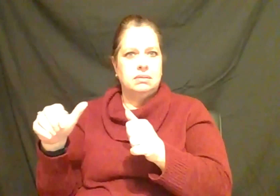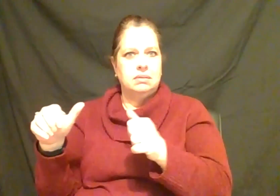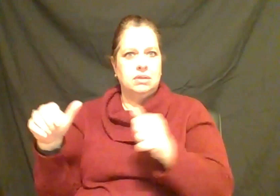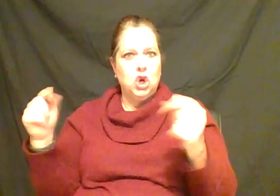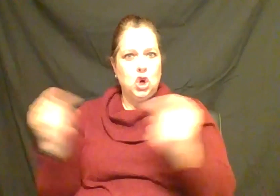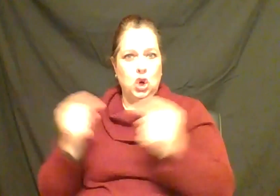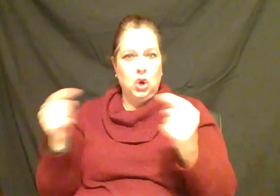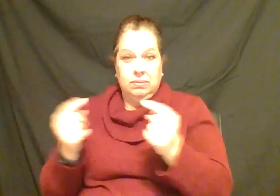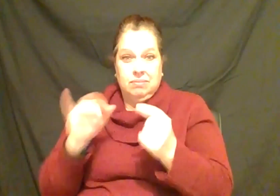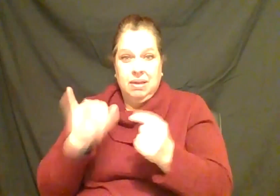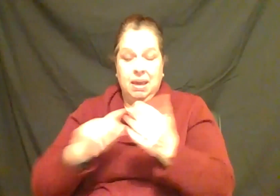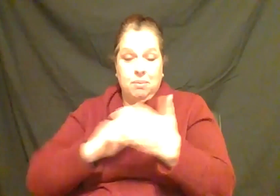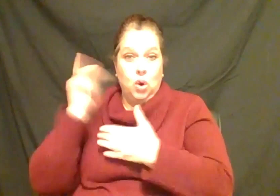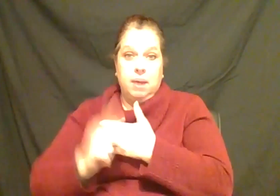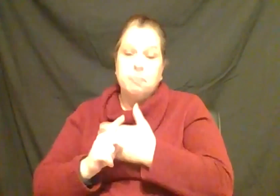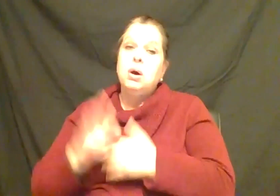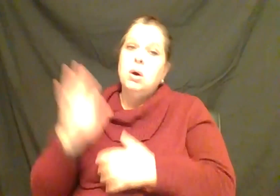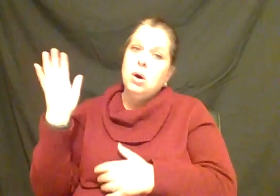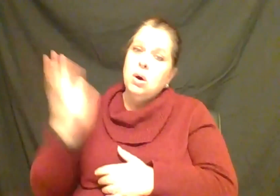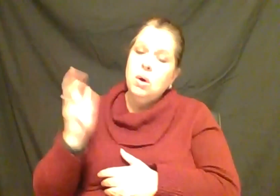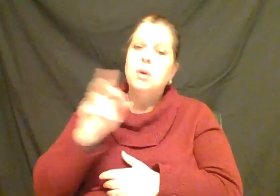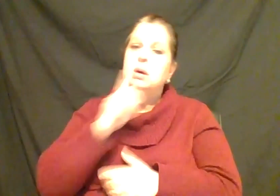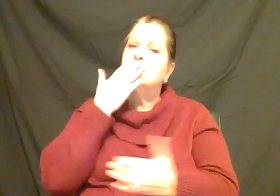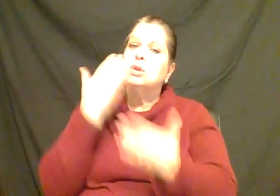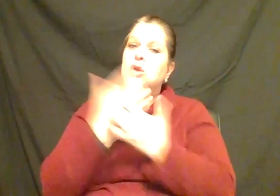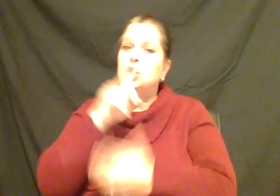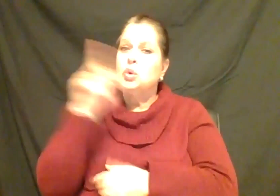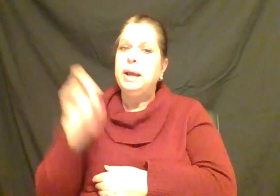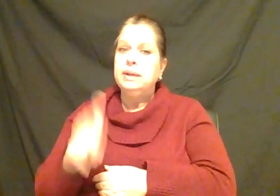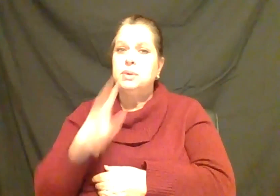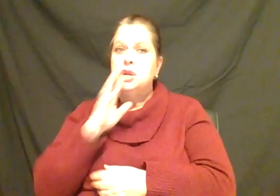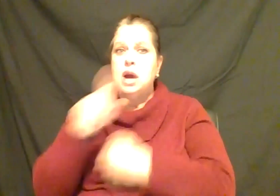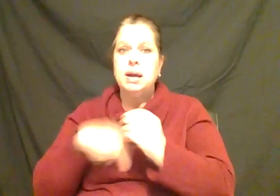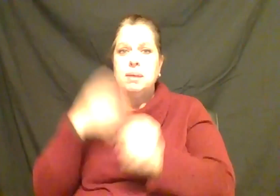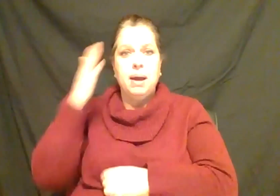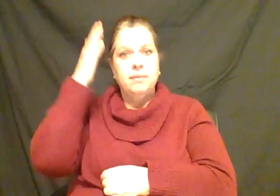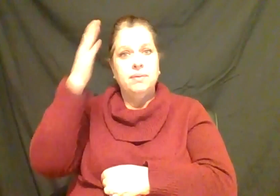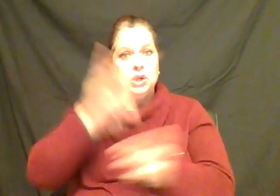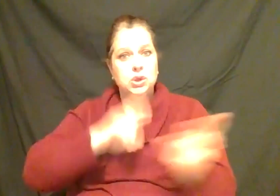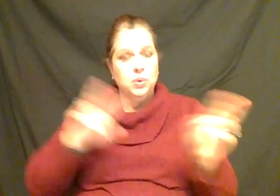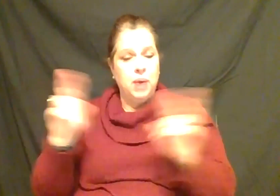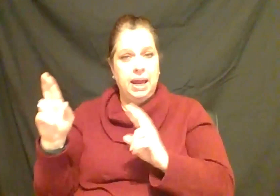program dr alexander for so many of our kids as we talk about future ready and service learning